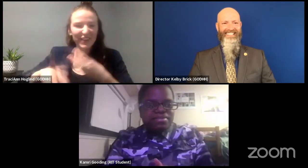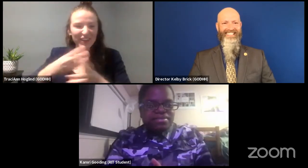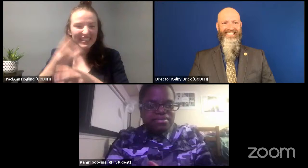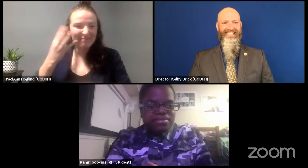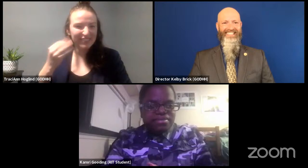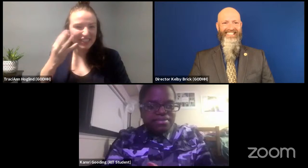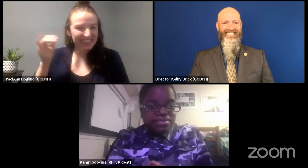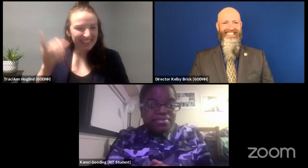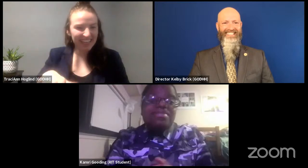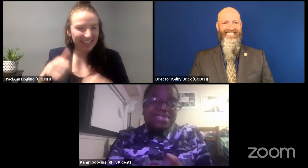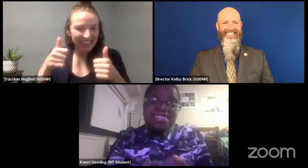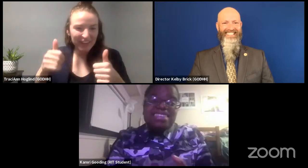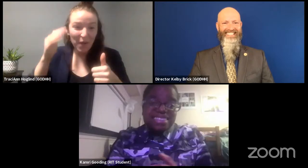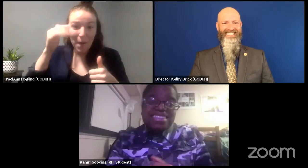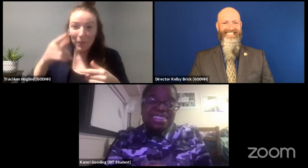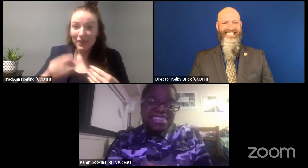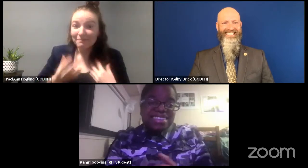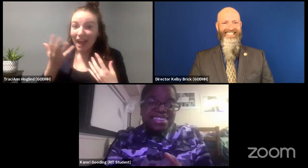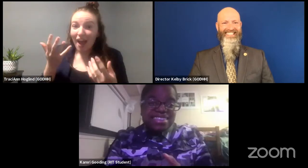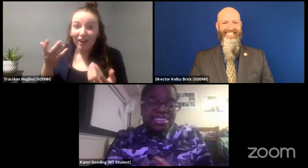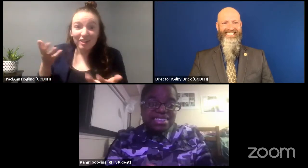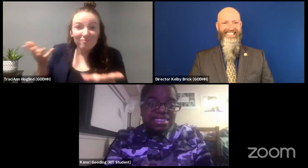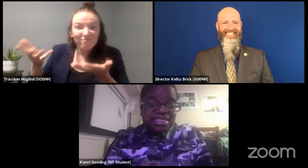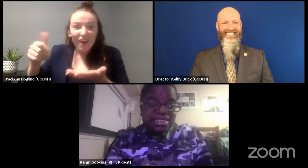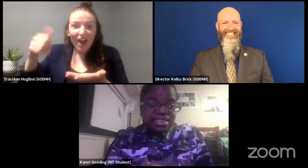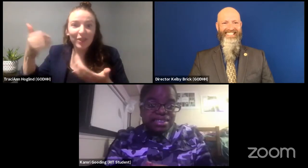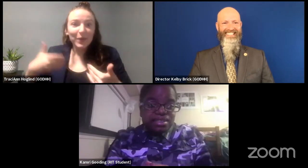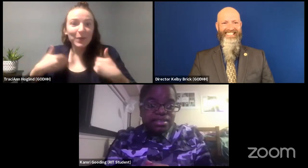Congratulations. Real‑world experience. Nothing beats that.